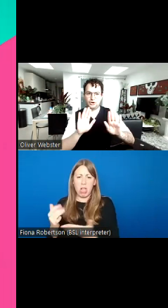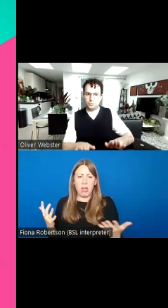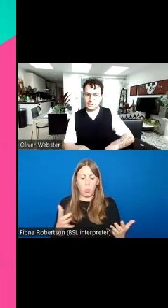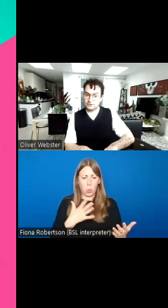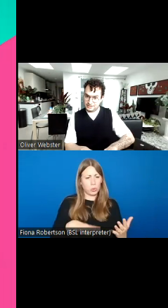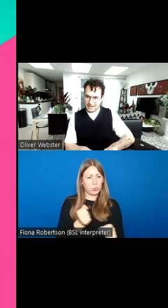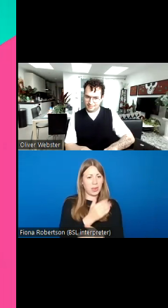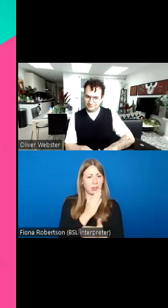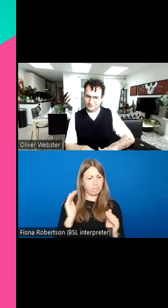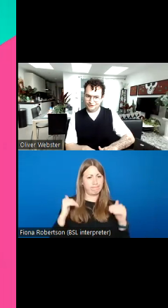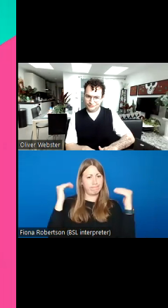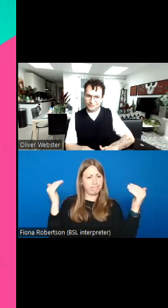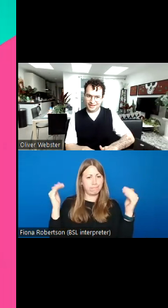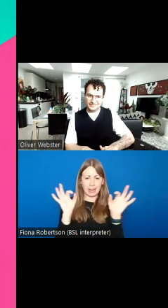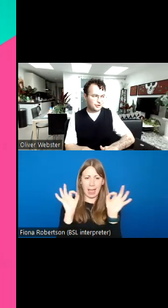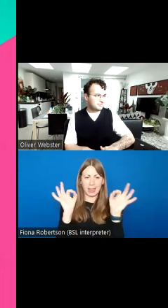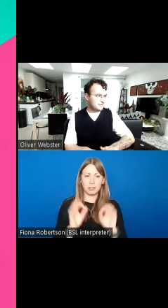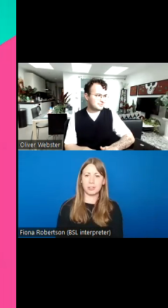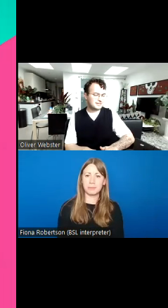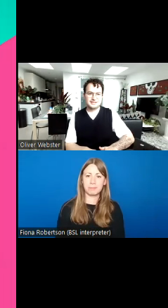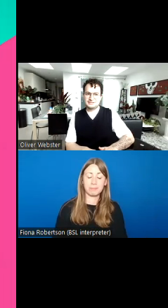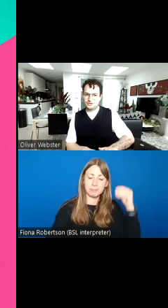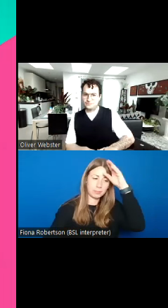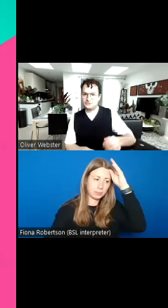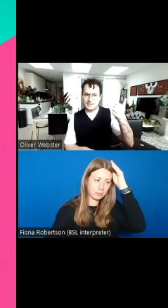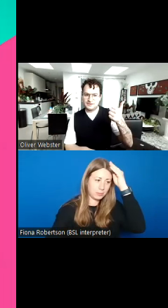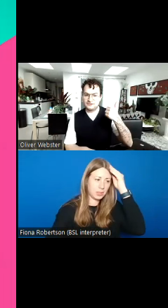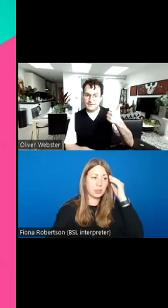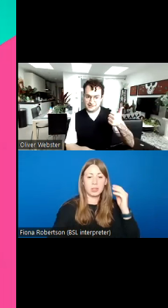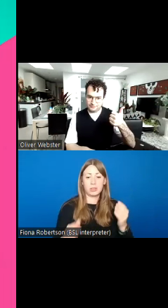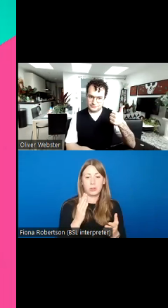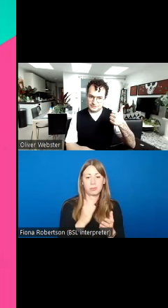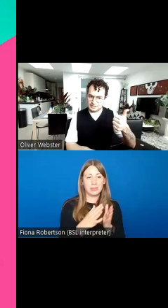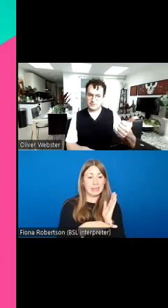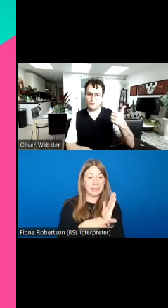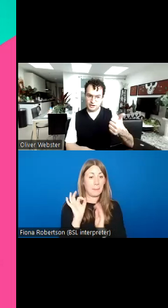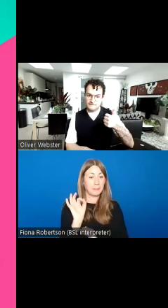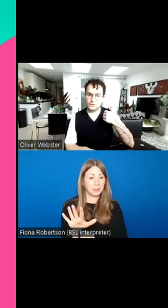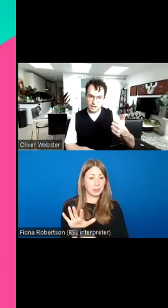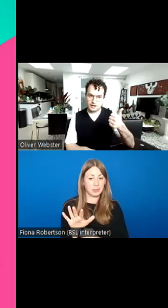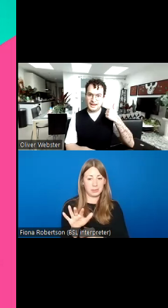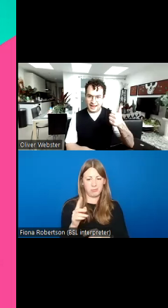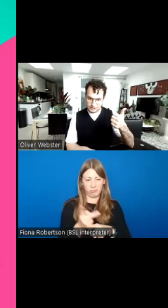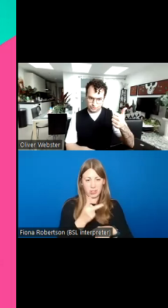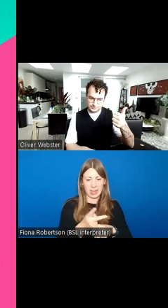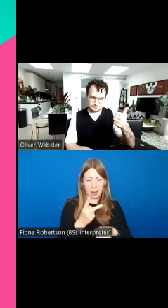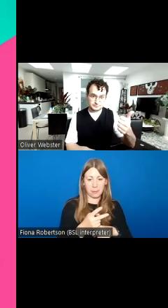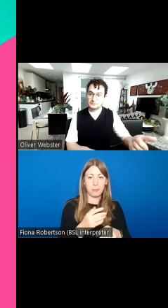A quick recap of all of that, the top tips. Keep it verbatim. Keep it word-for-word accurate.